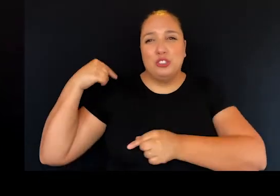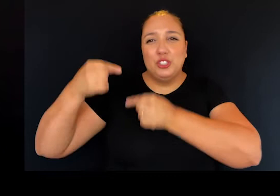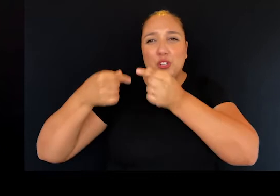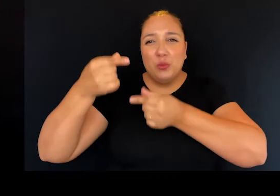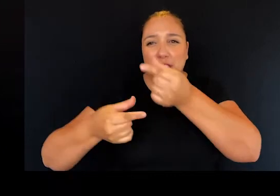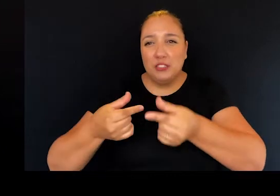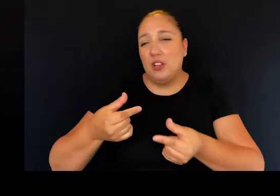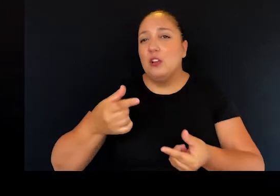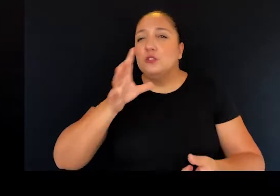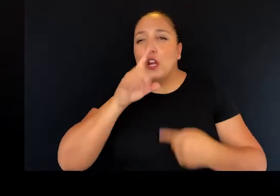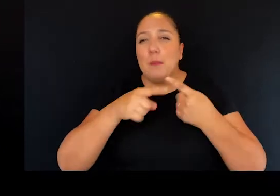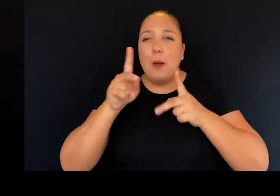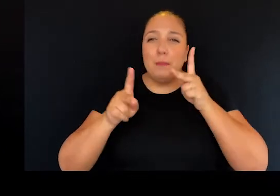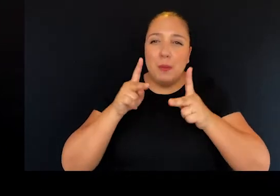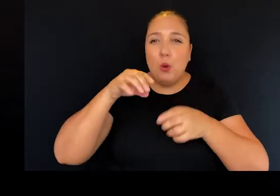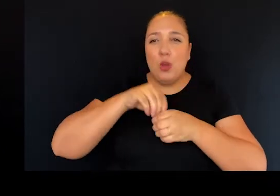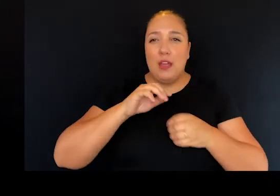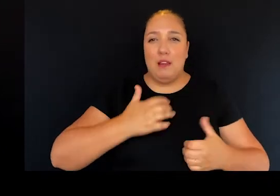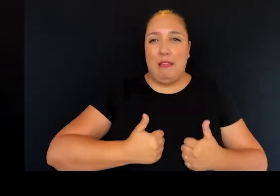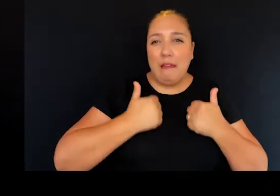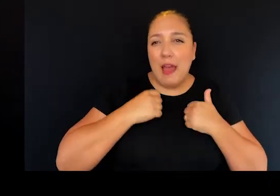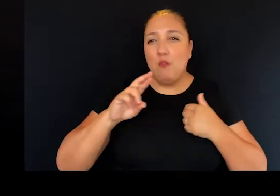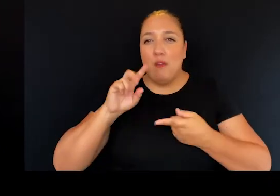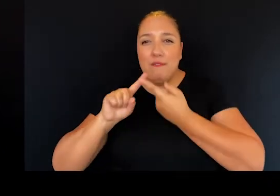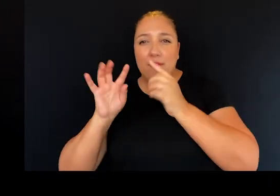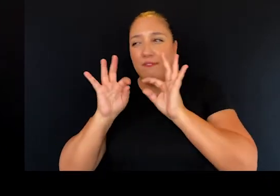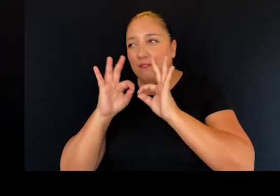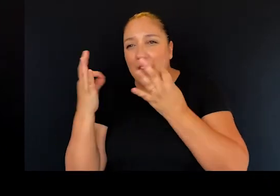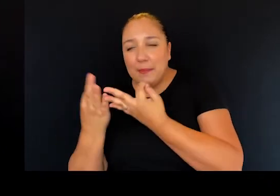generationally, there was definitely different words